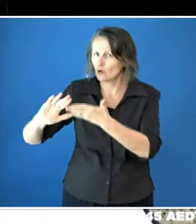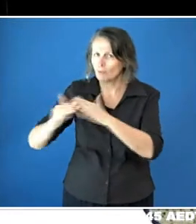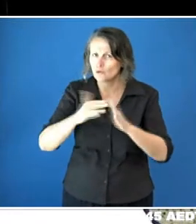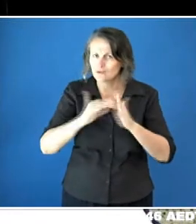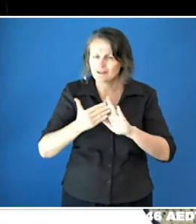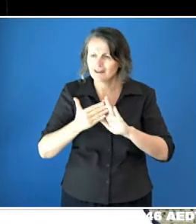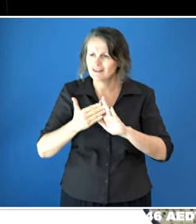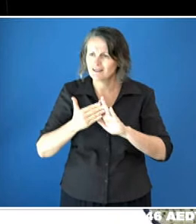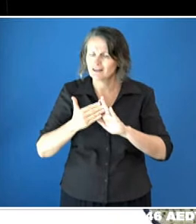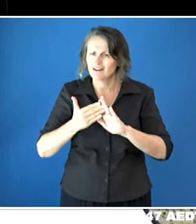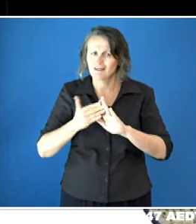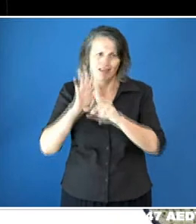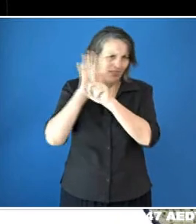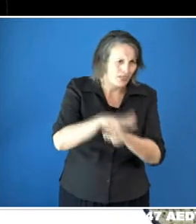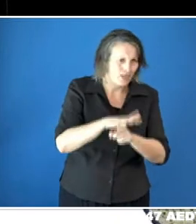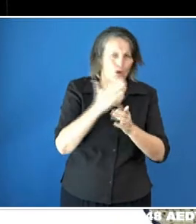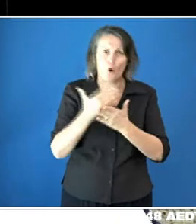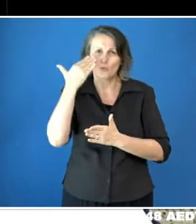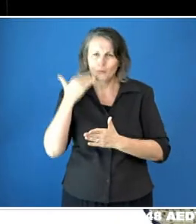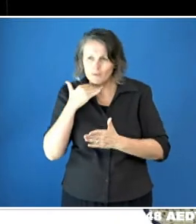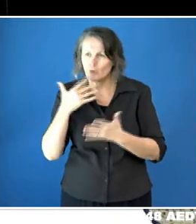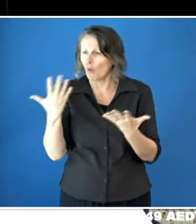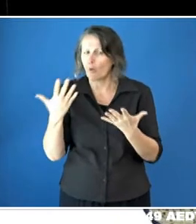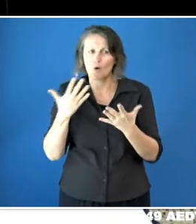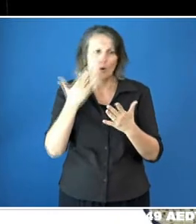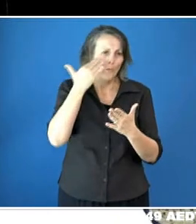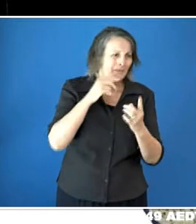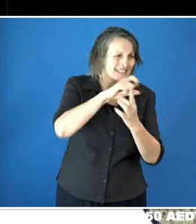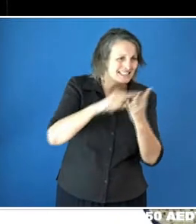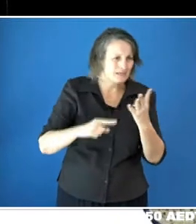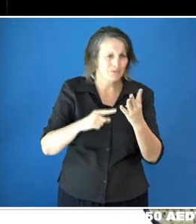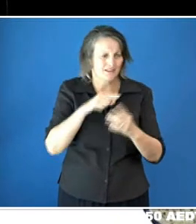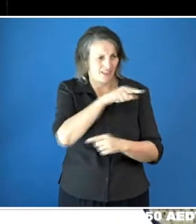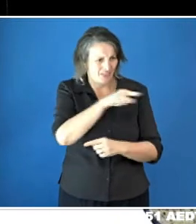treatment of women with disability who experience violence and abuse in their